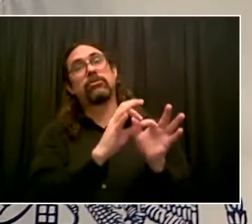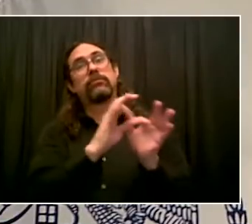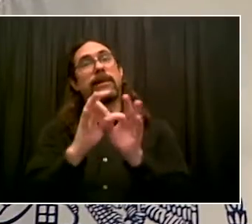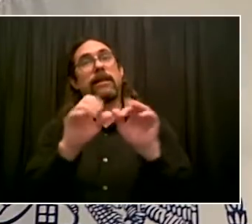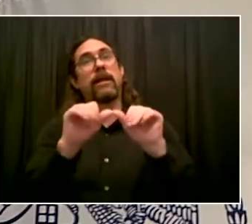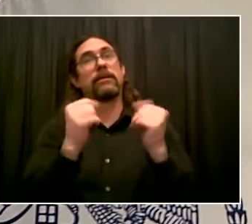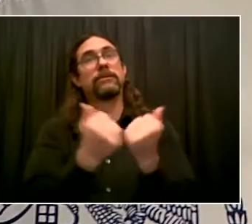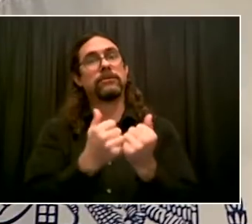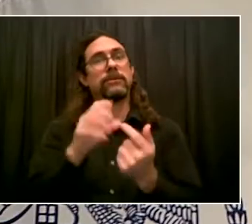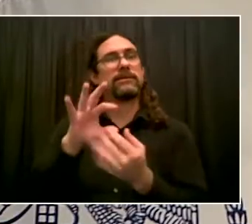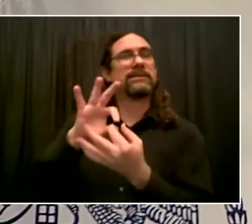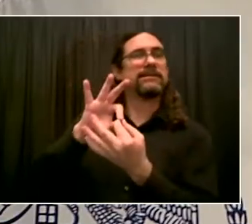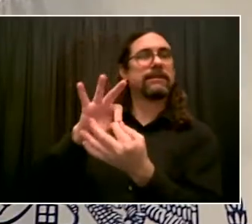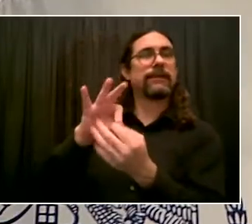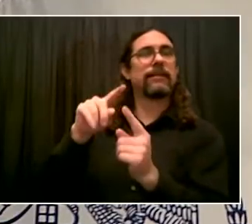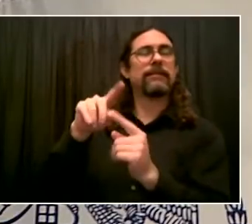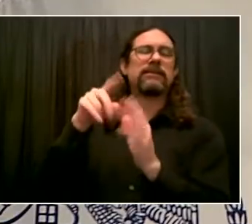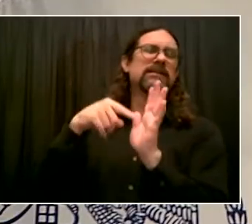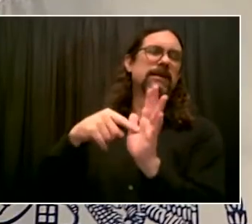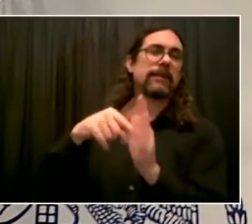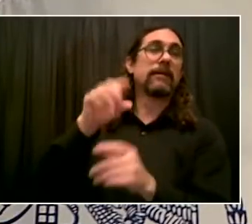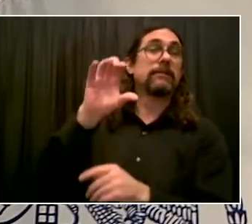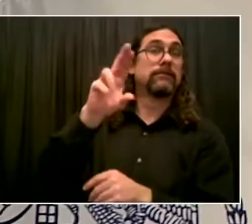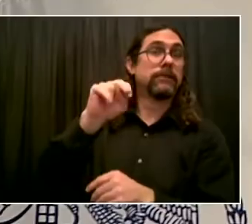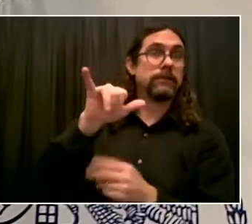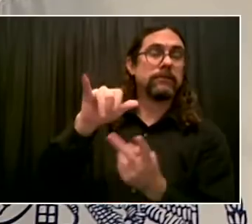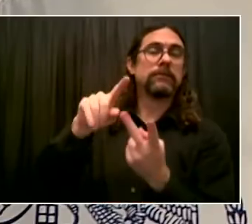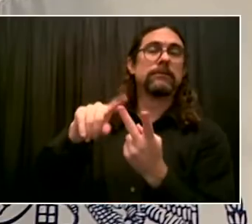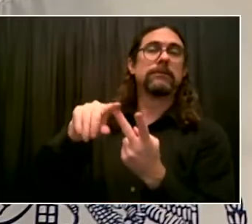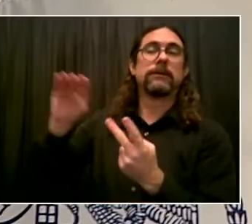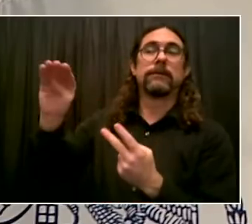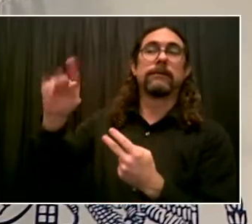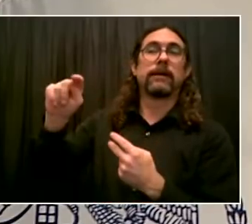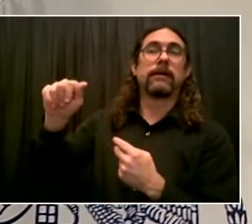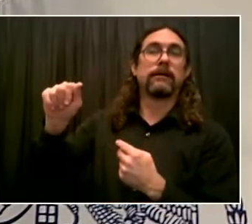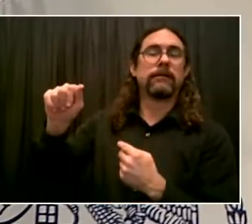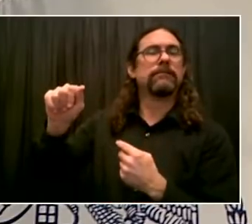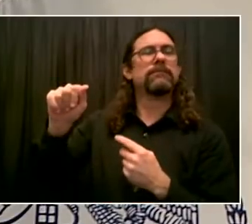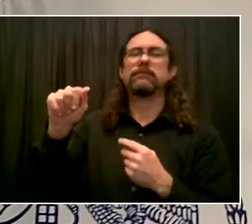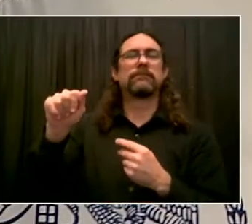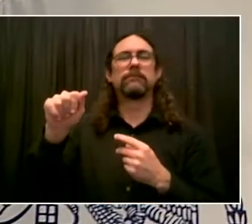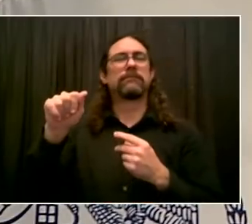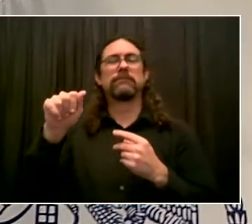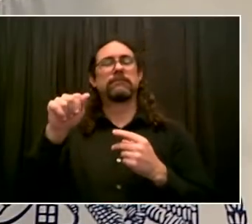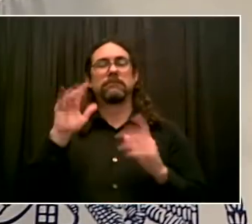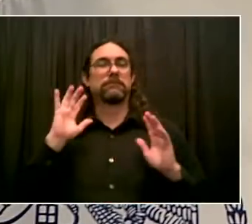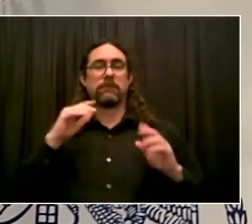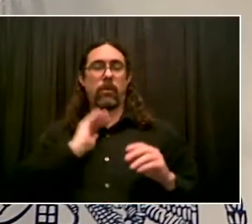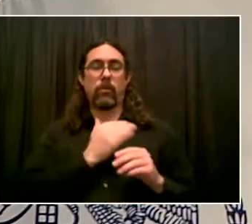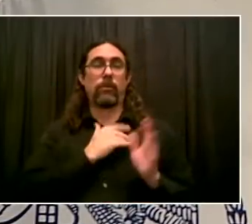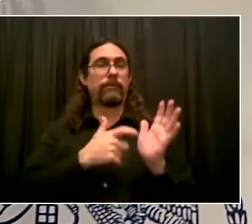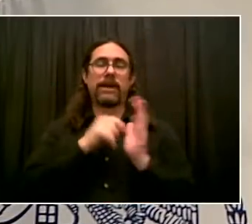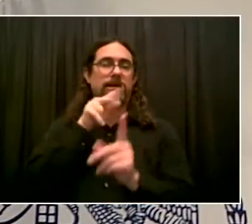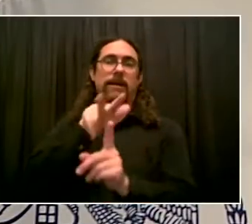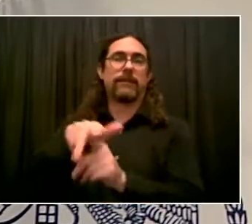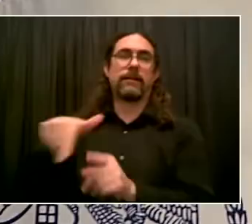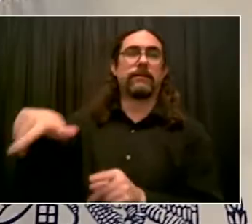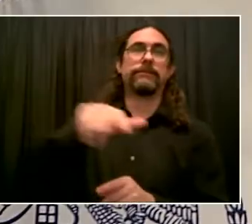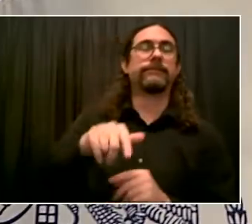CUNY AND THE MTA.